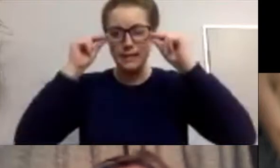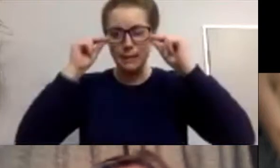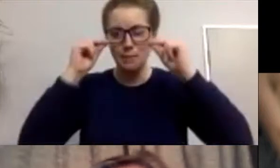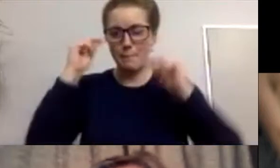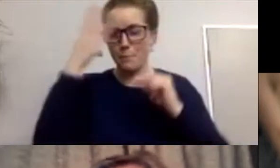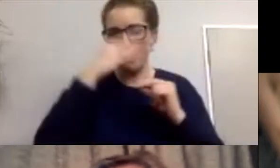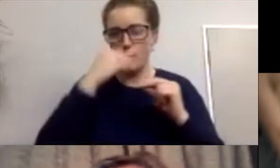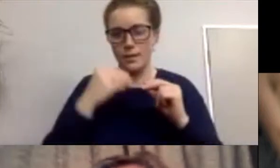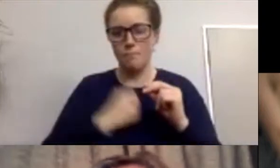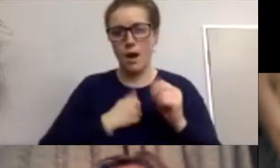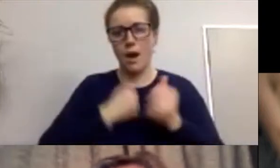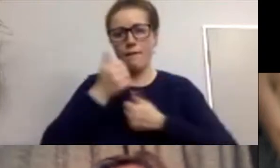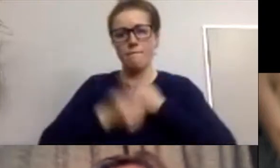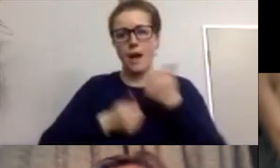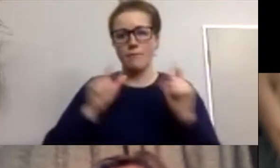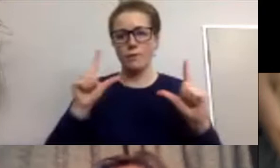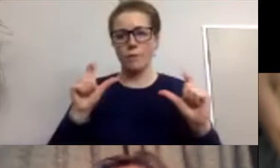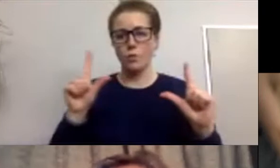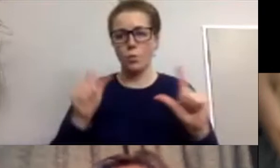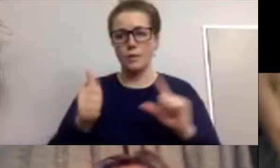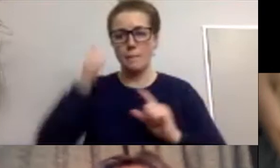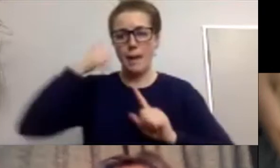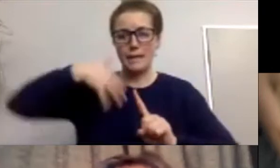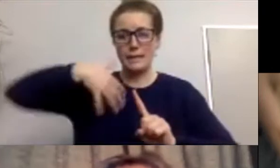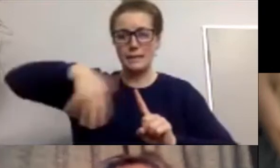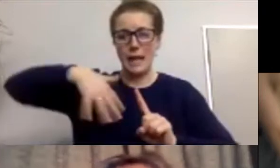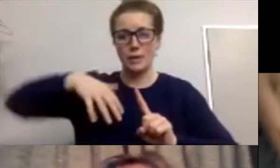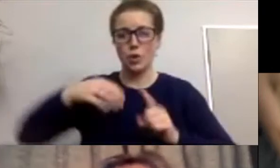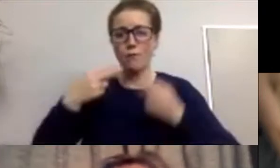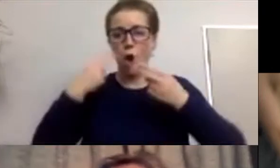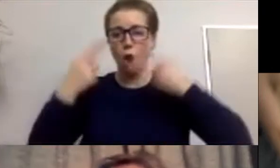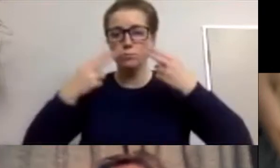been taken in the backstage of the Opera House, you can see a row of dancers